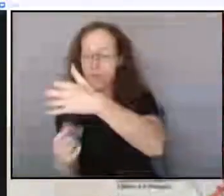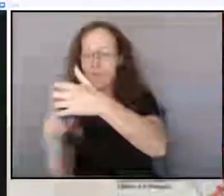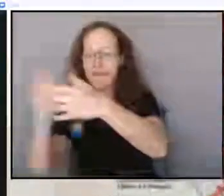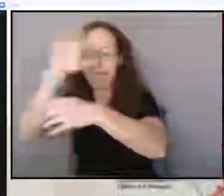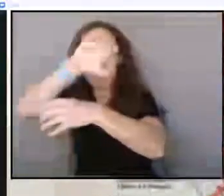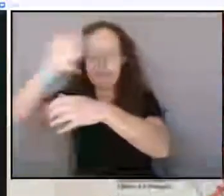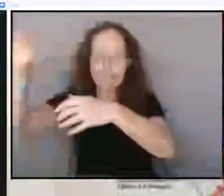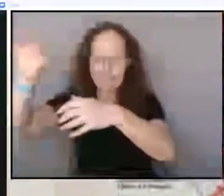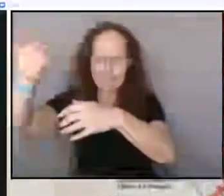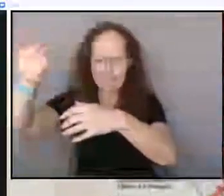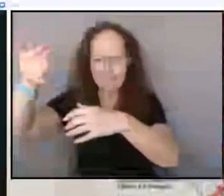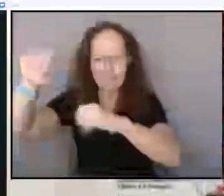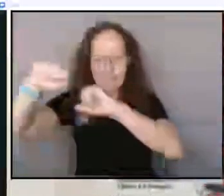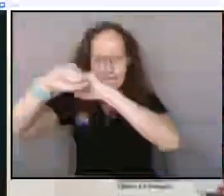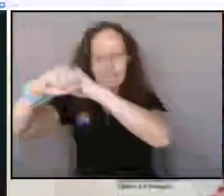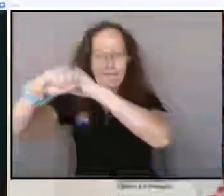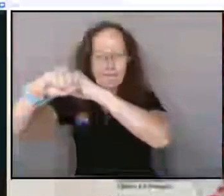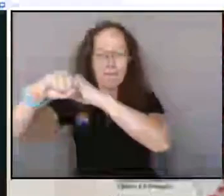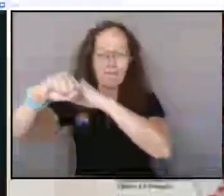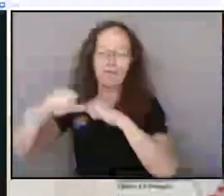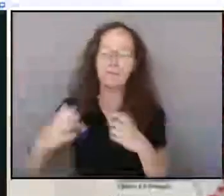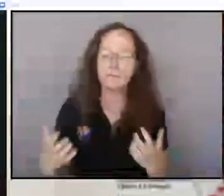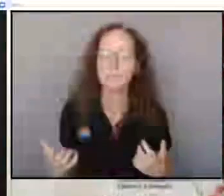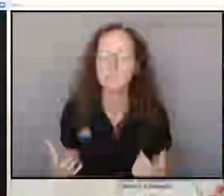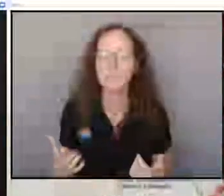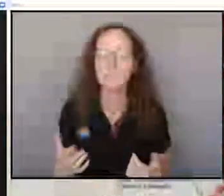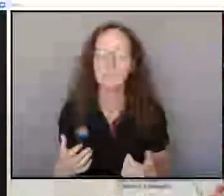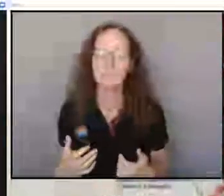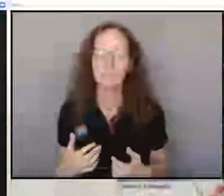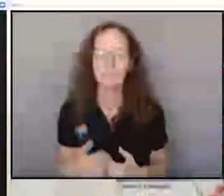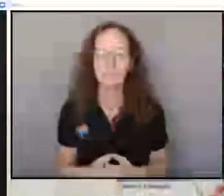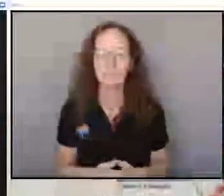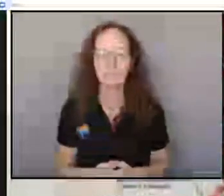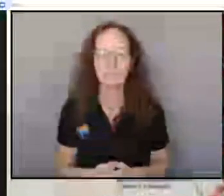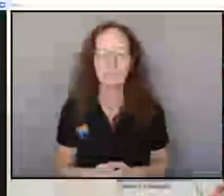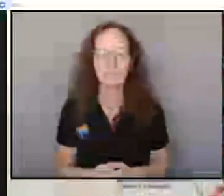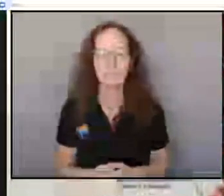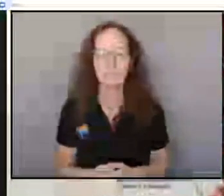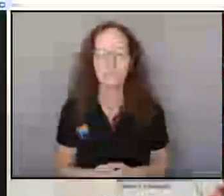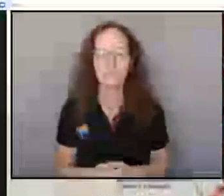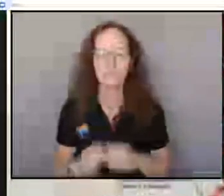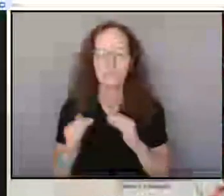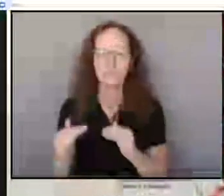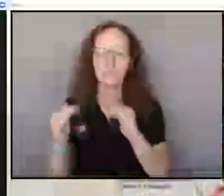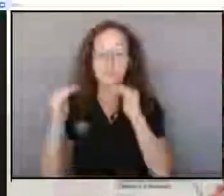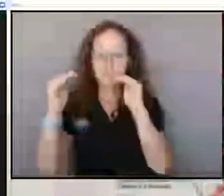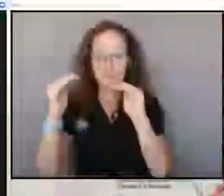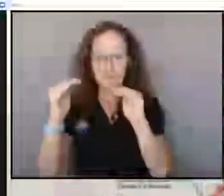MOVING UP, WE HAD CREWS CHECK THIS LINE FROM THE -- OFF OF SKYLINE.